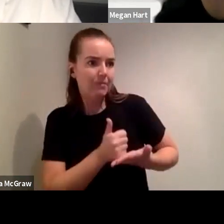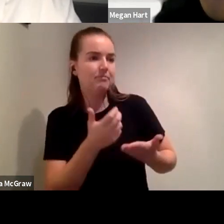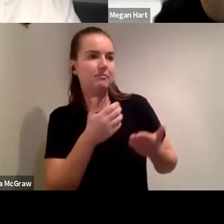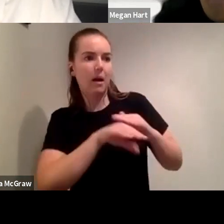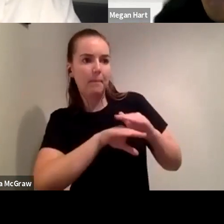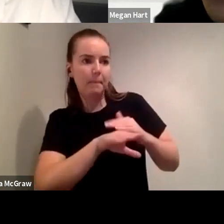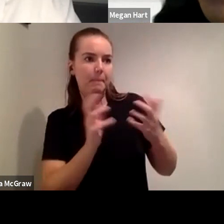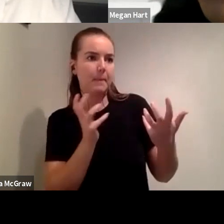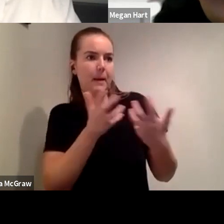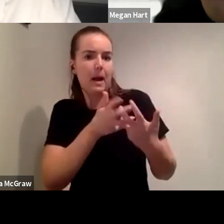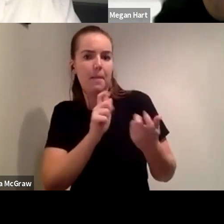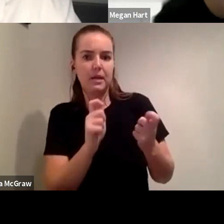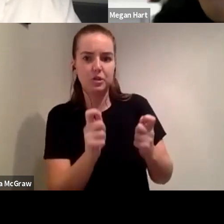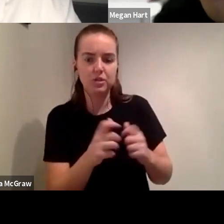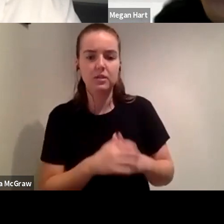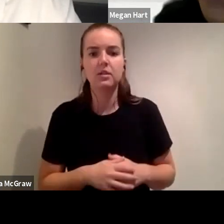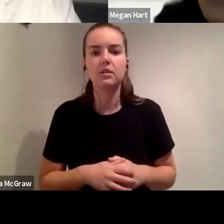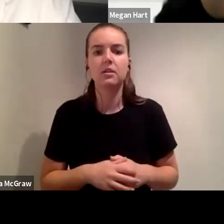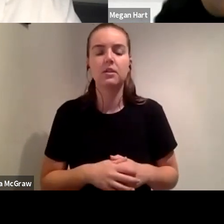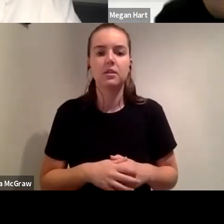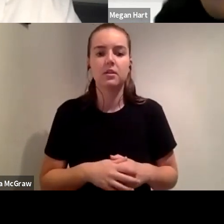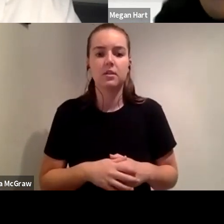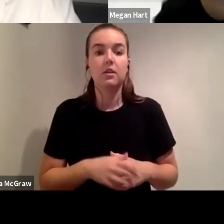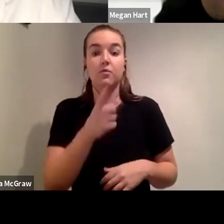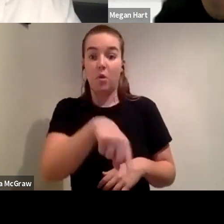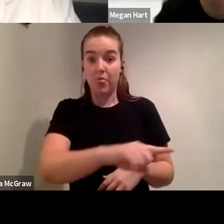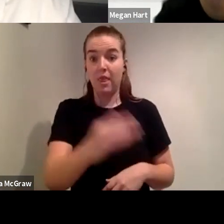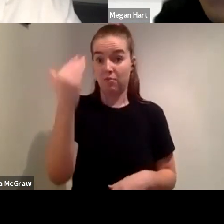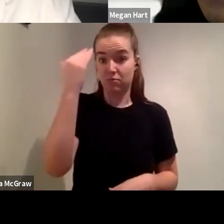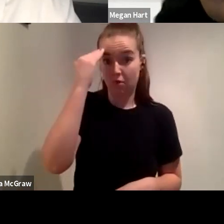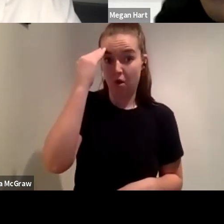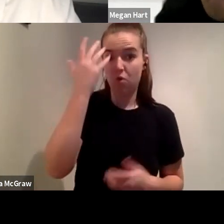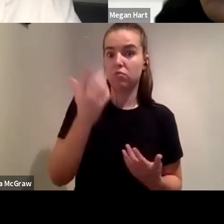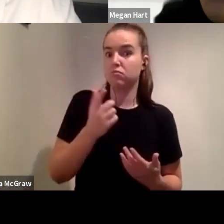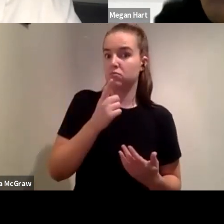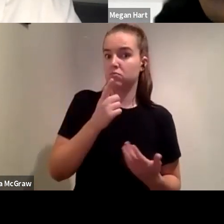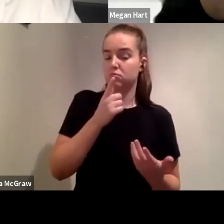But they are the ones where students with disabilities often seek accommodations.